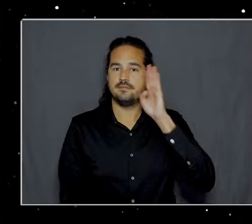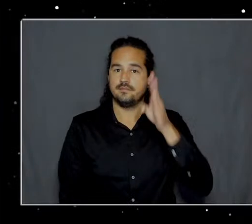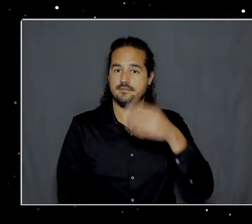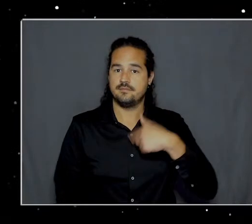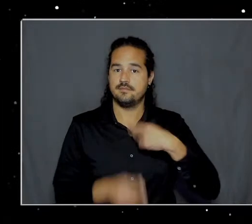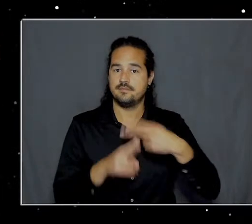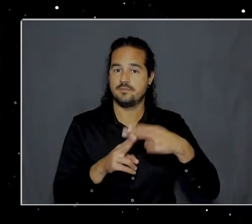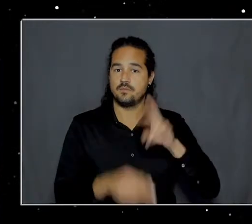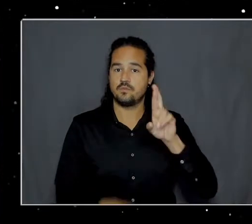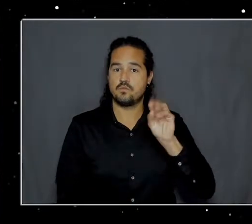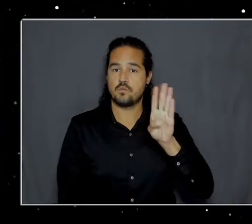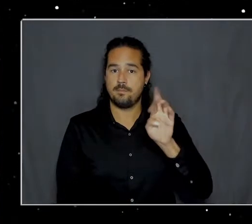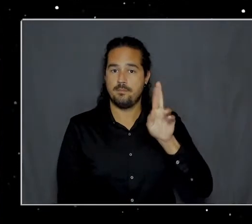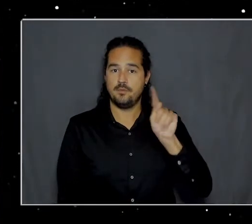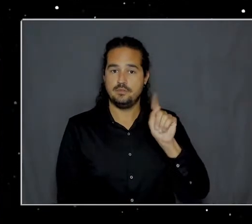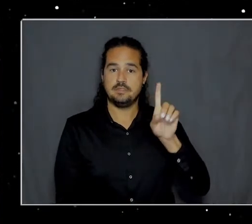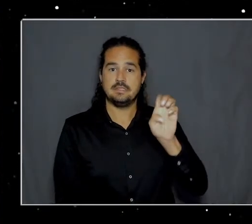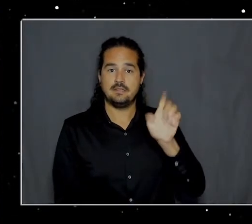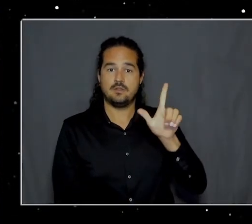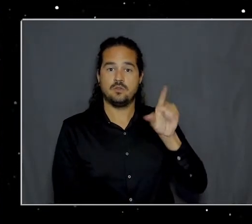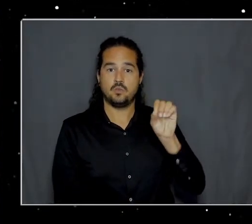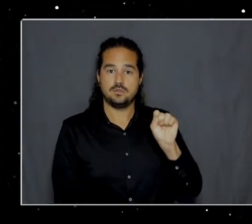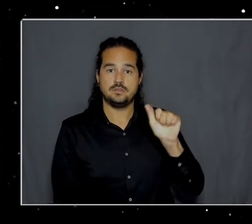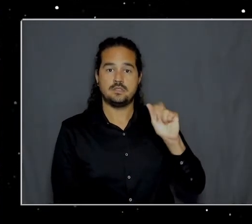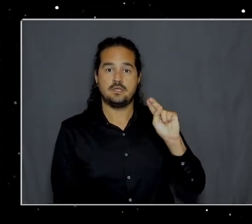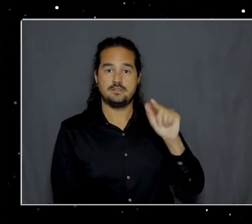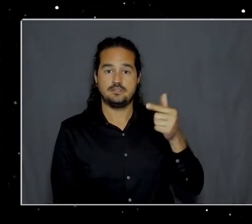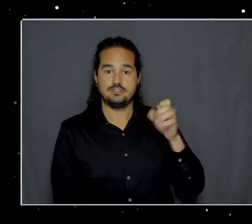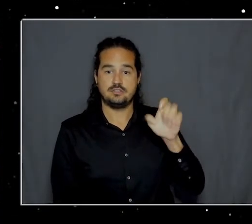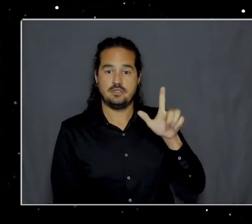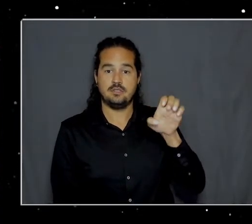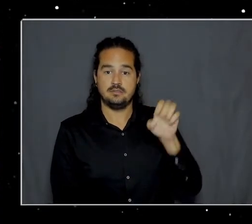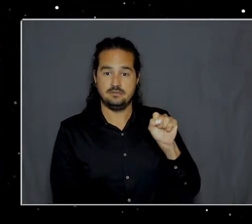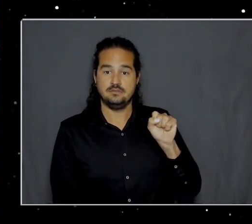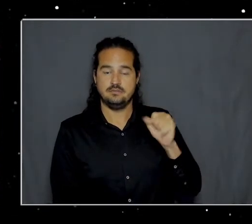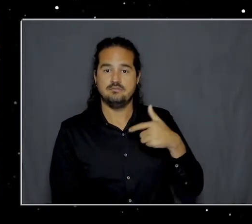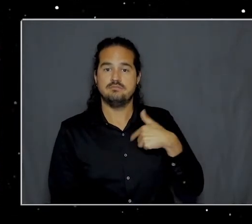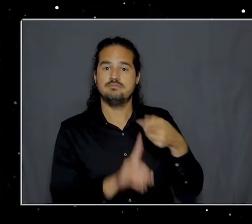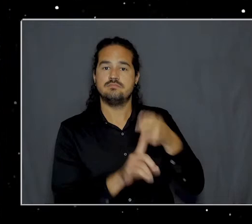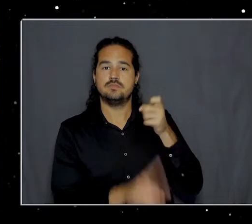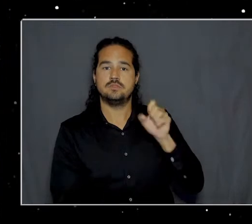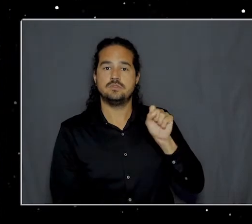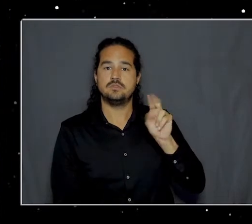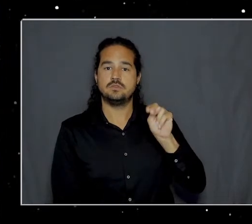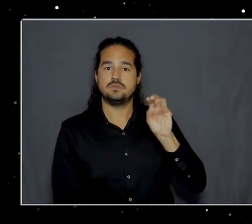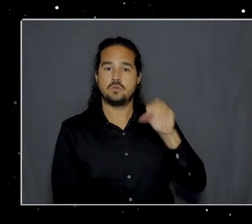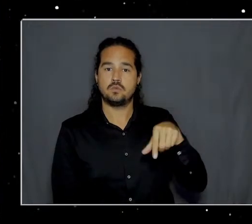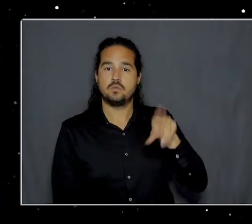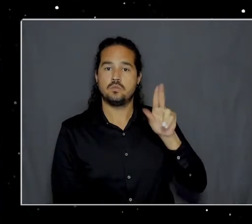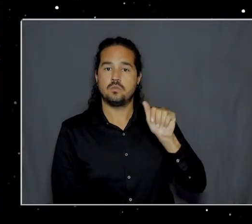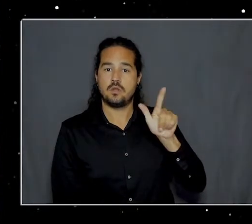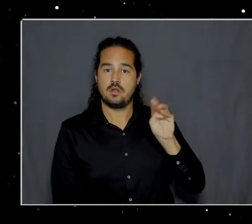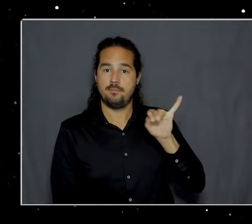FULL HEARTEDLY.